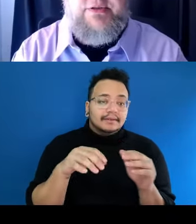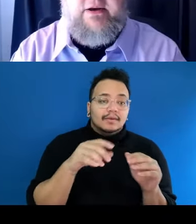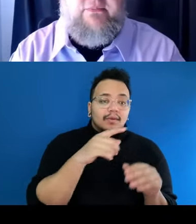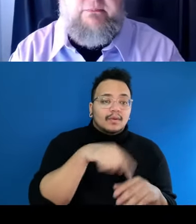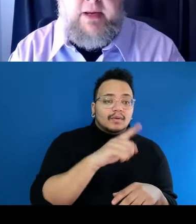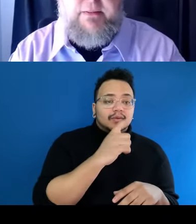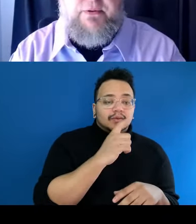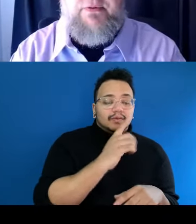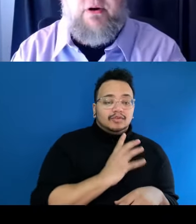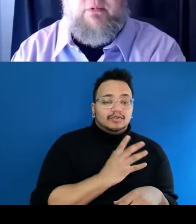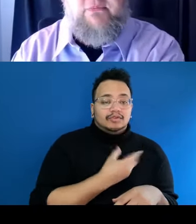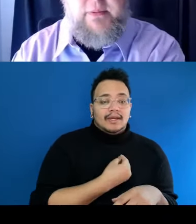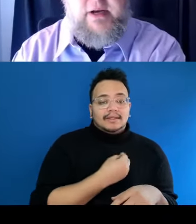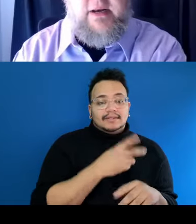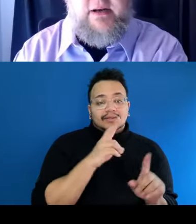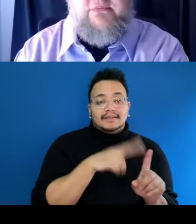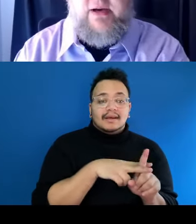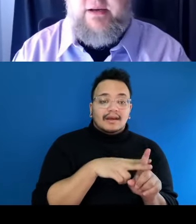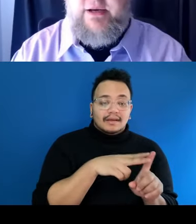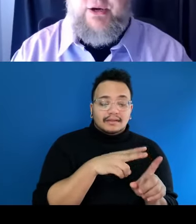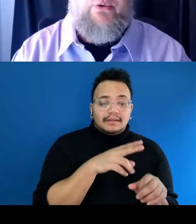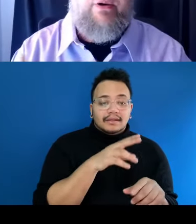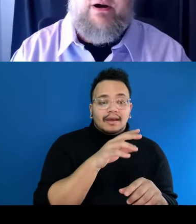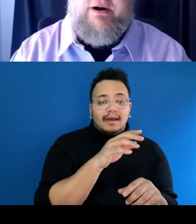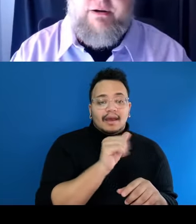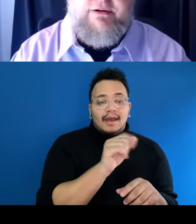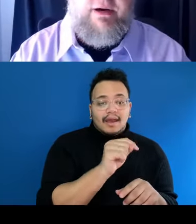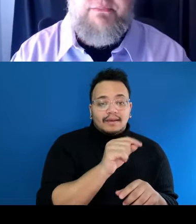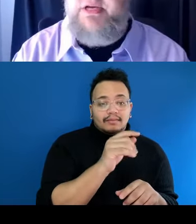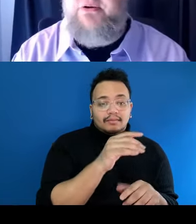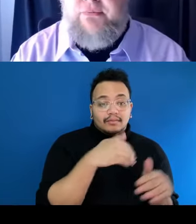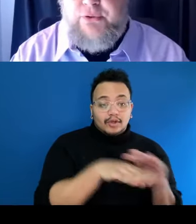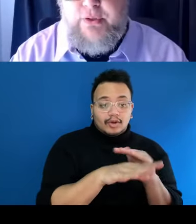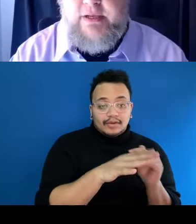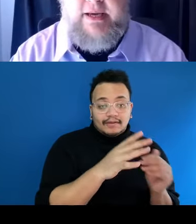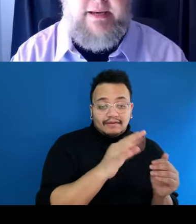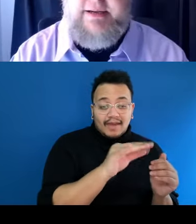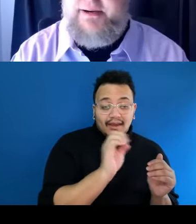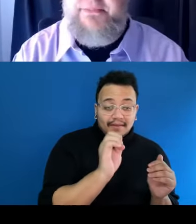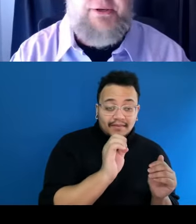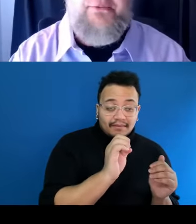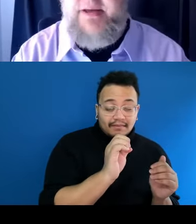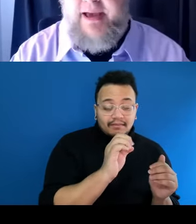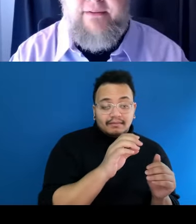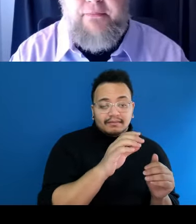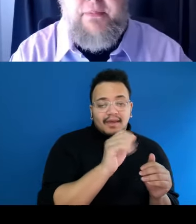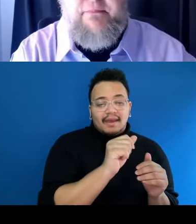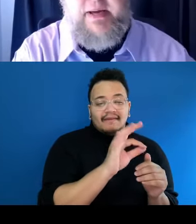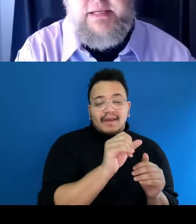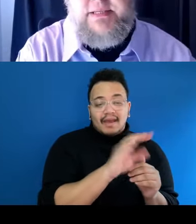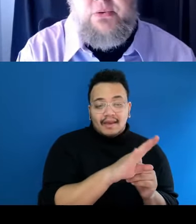or assigned male at birth and are more feminine identified or are gender fluid and don't really have a a base